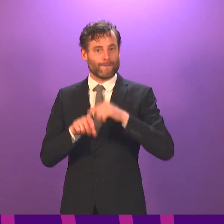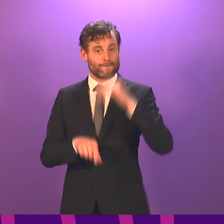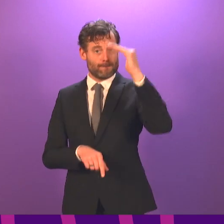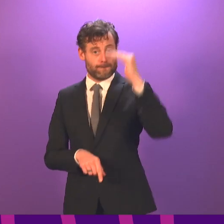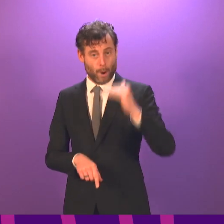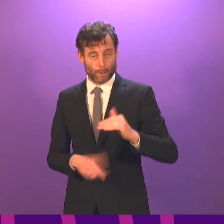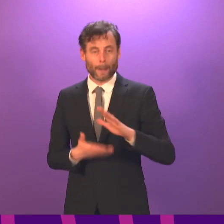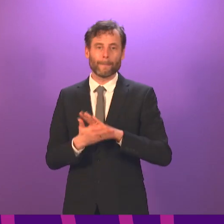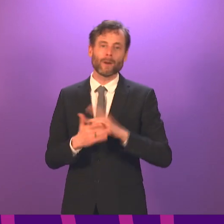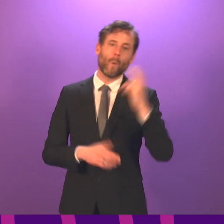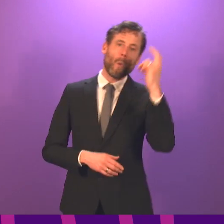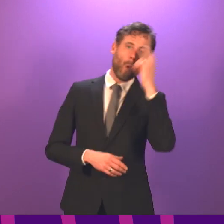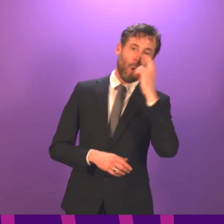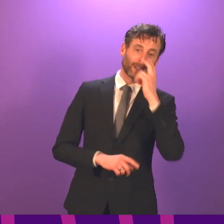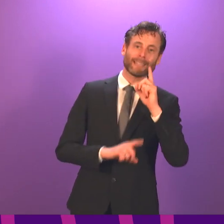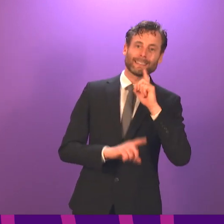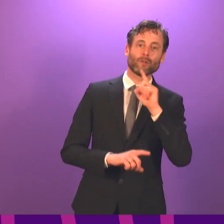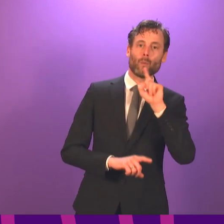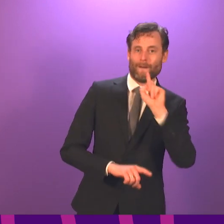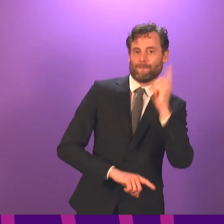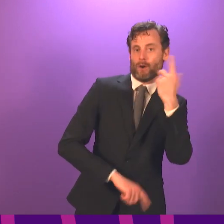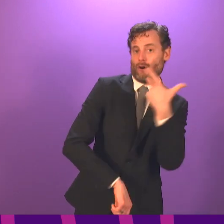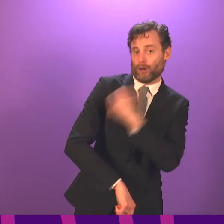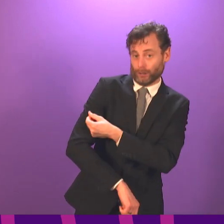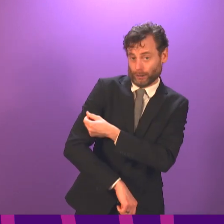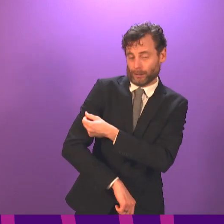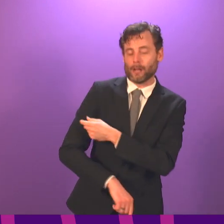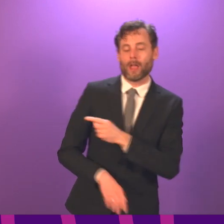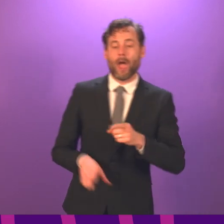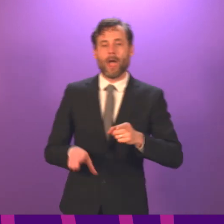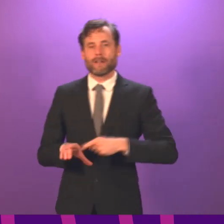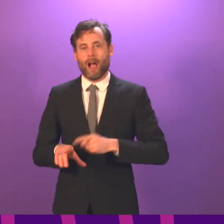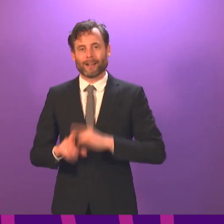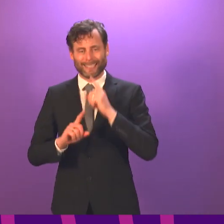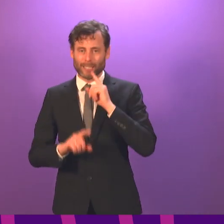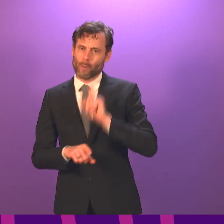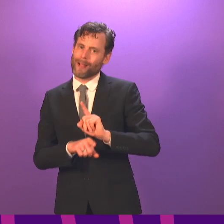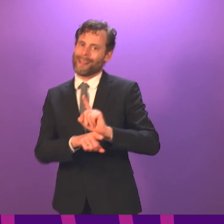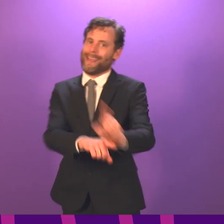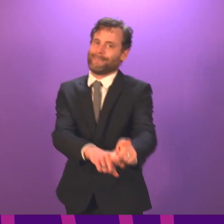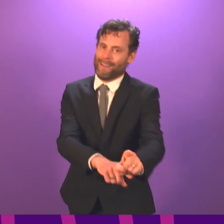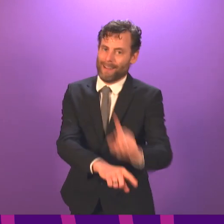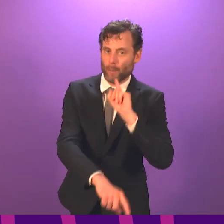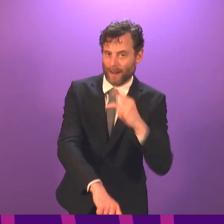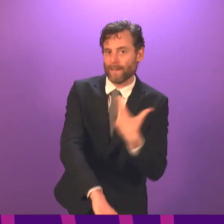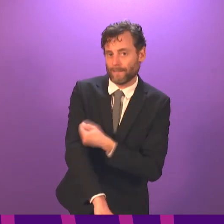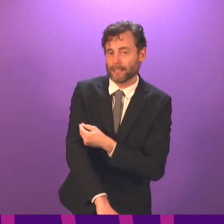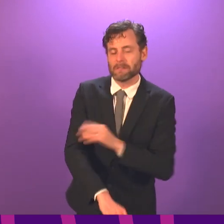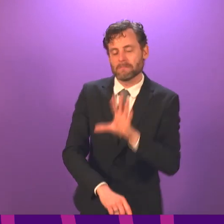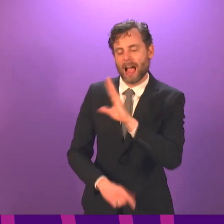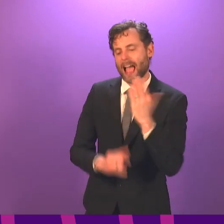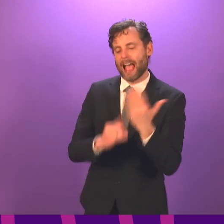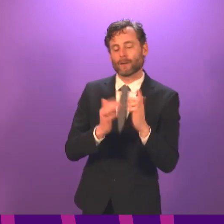age groups will be vaccinated as we move to cover the whole adult population by the end of July.